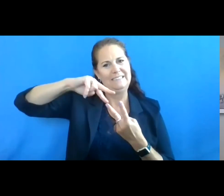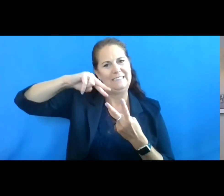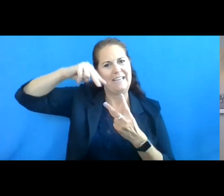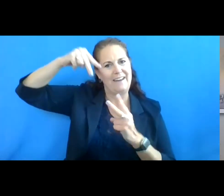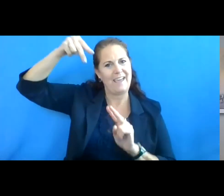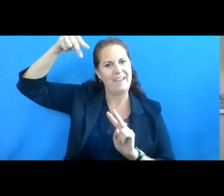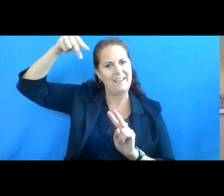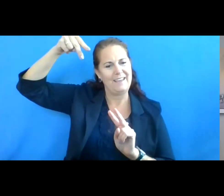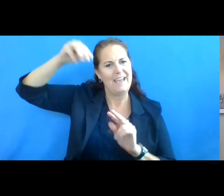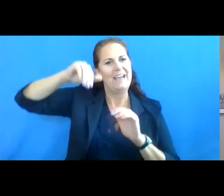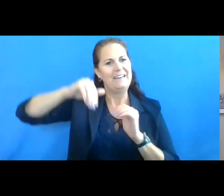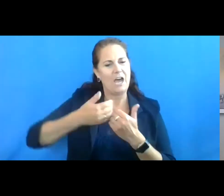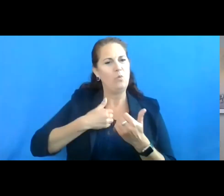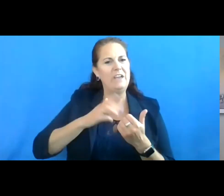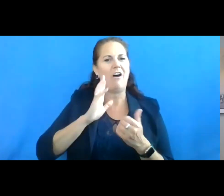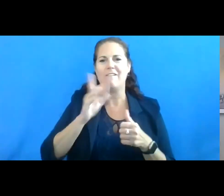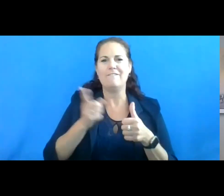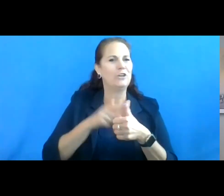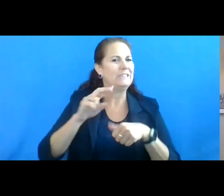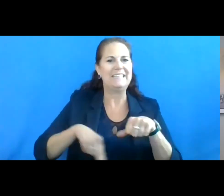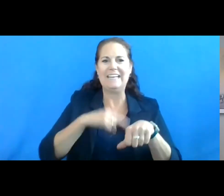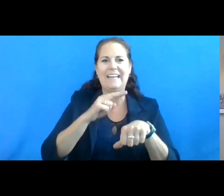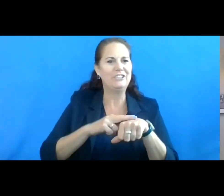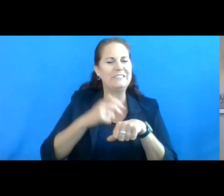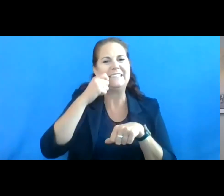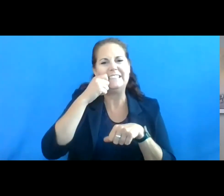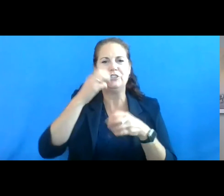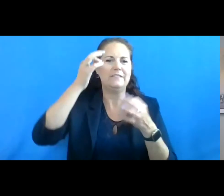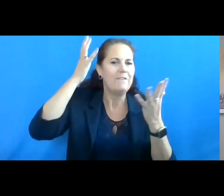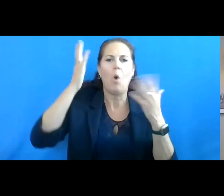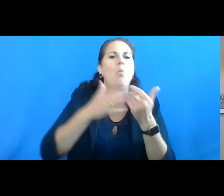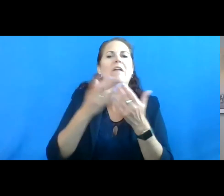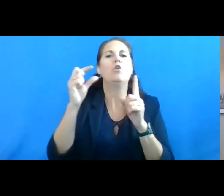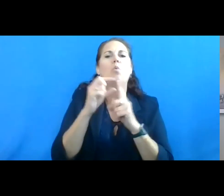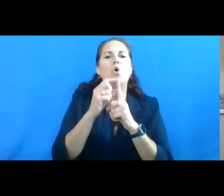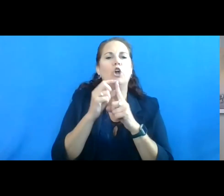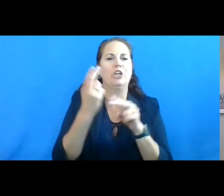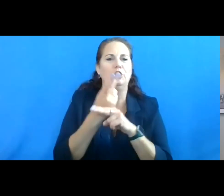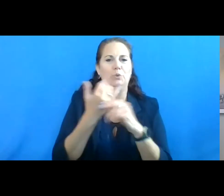we're innately First Nations, Indigenous, Native, whatever the word is being used today,